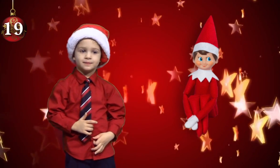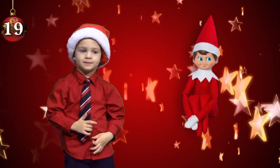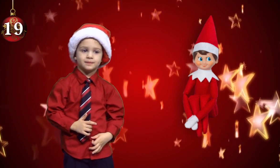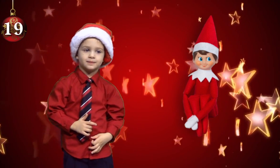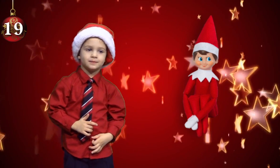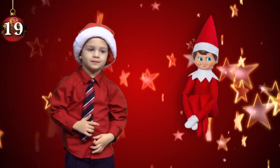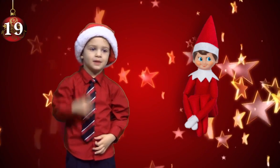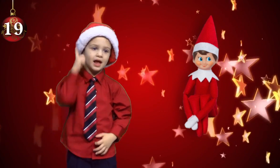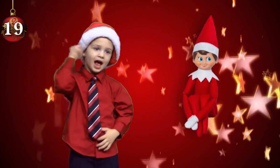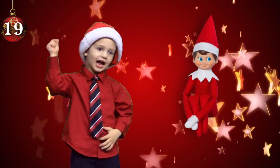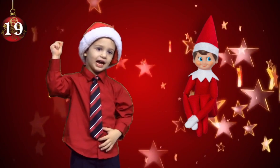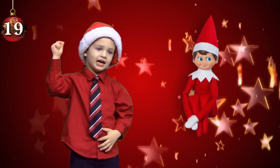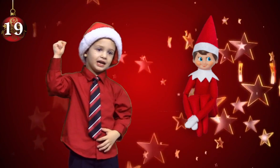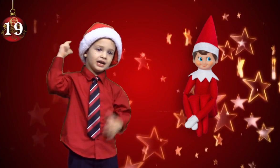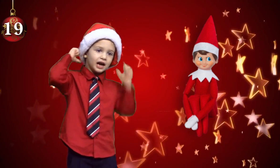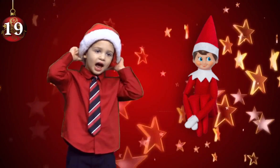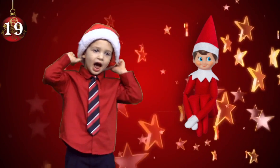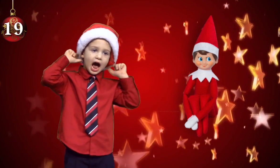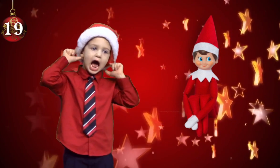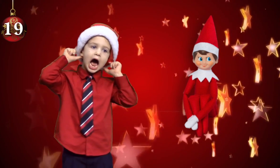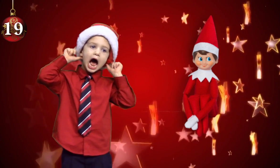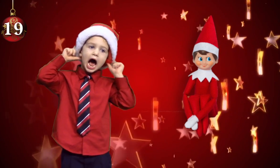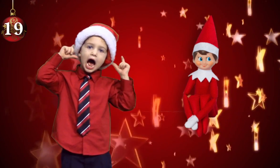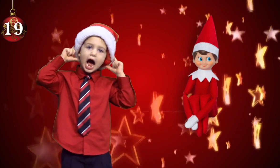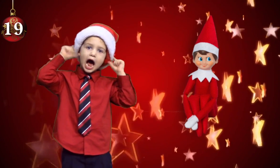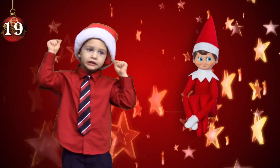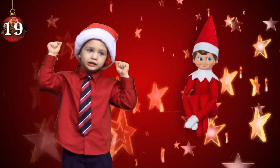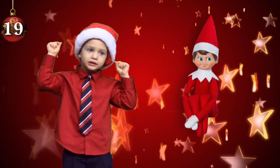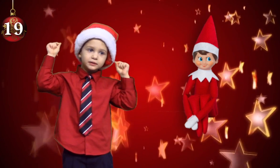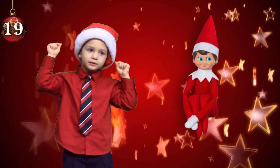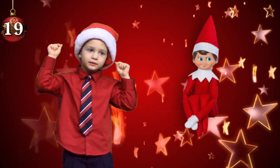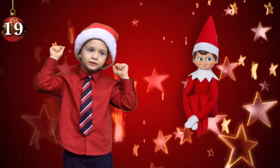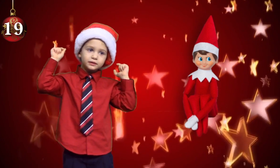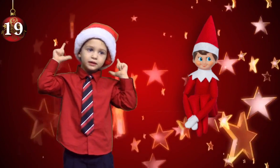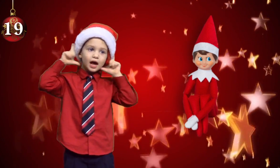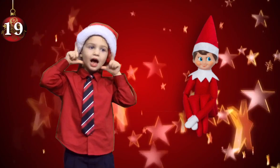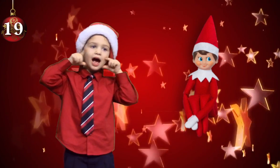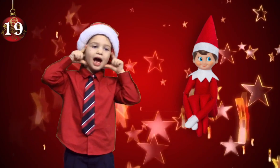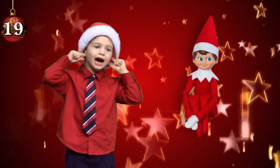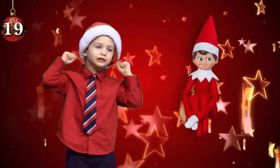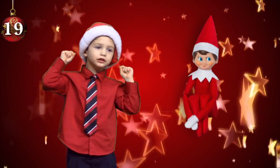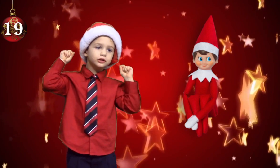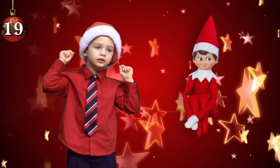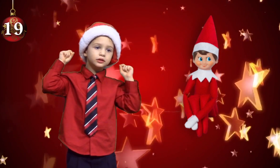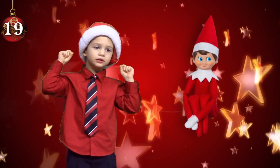ELF